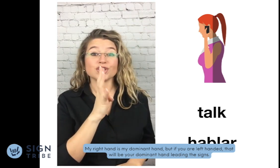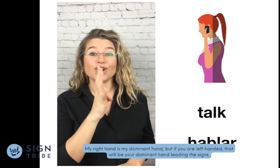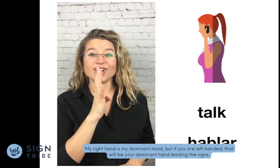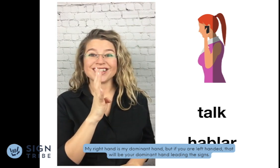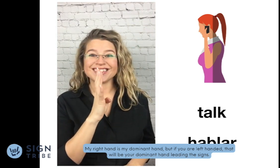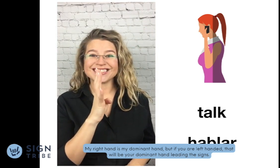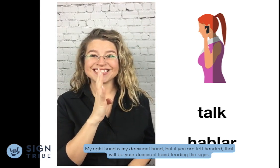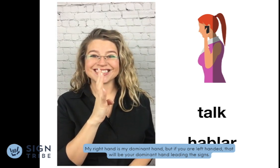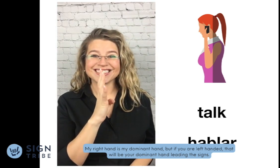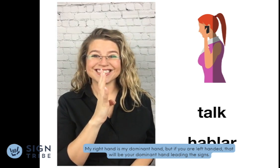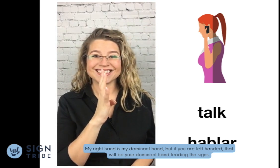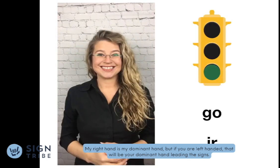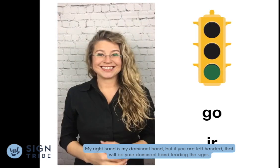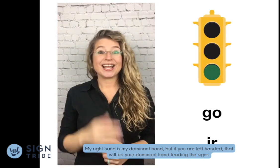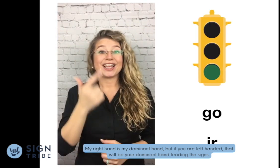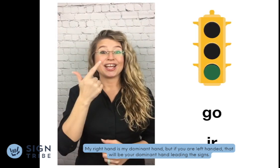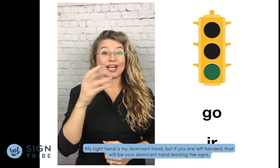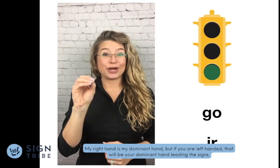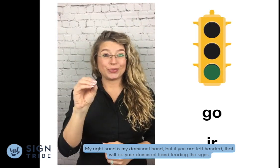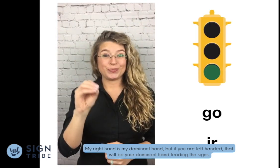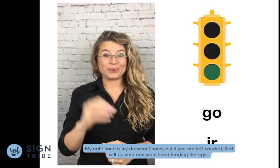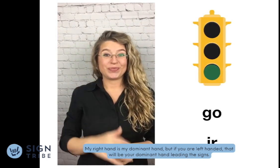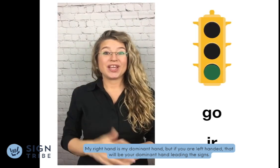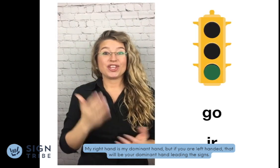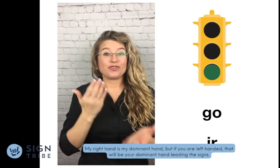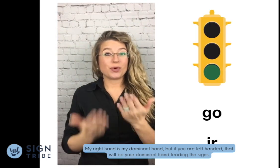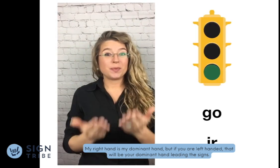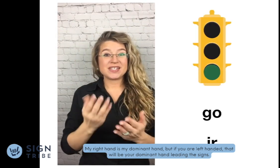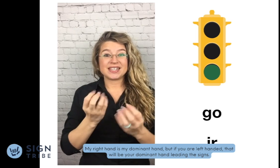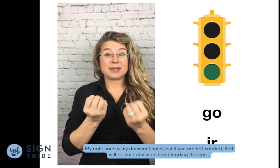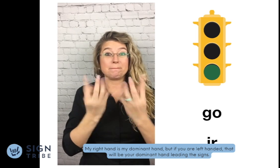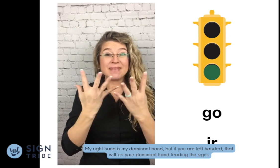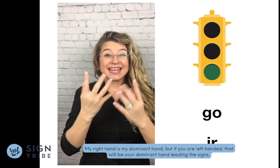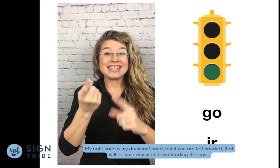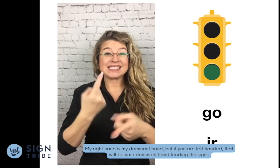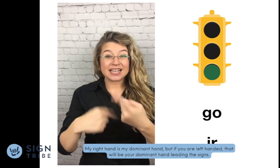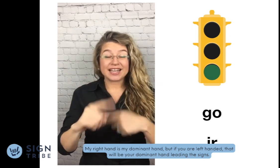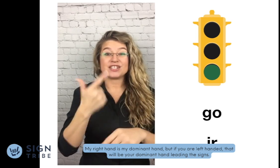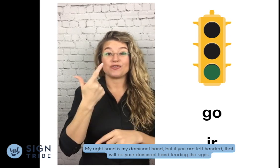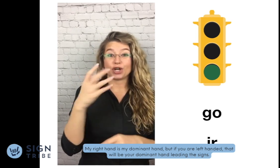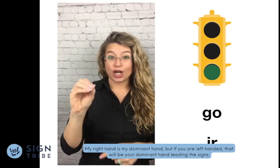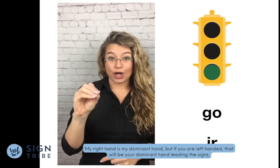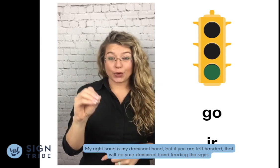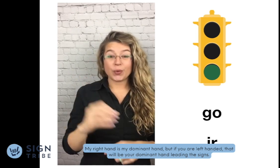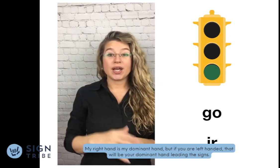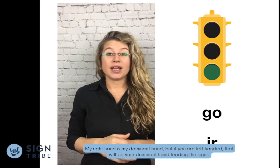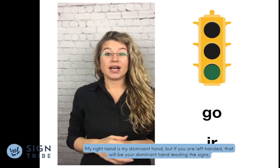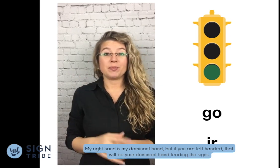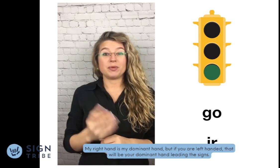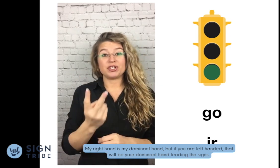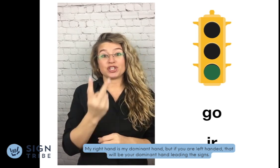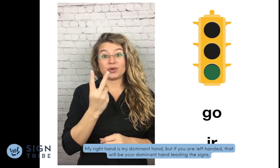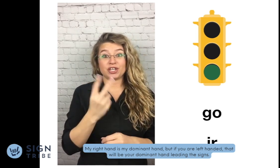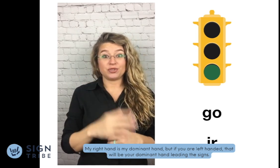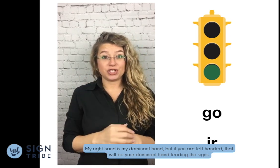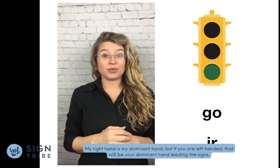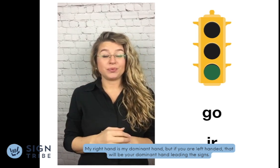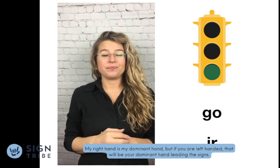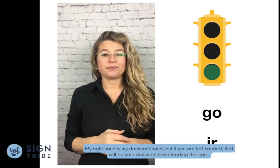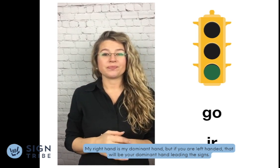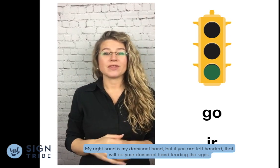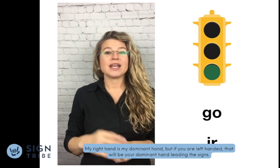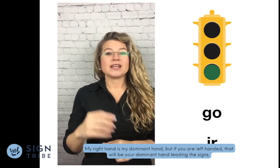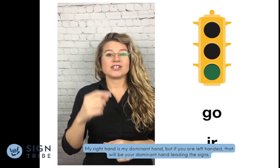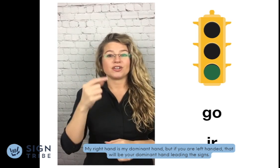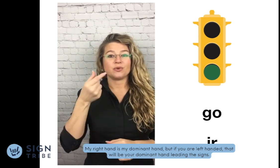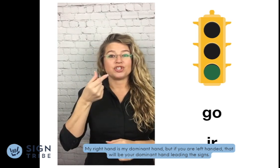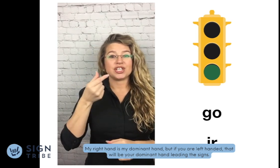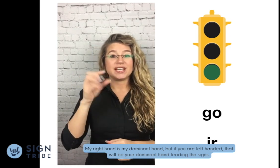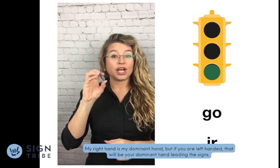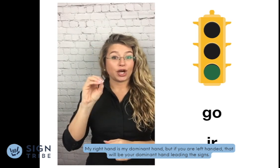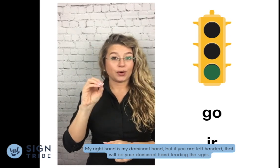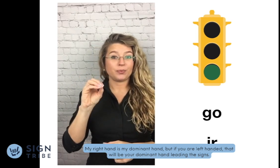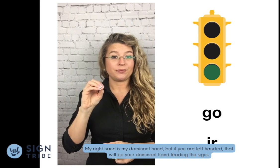talk, go. You've probably seen many signs for go. I'm going to be showing you two. So G O,